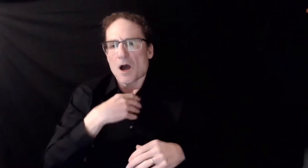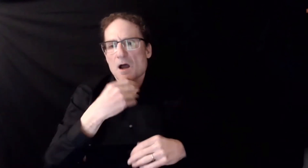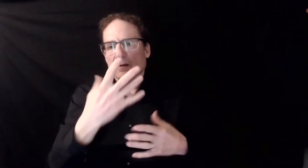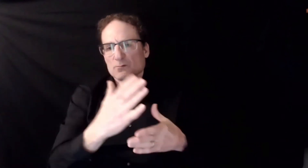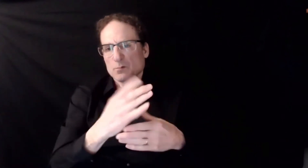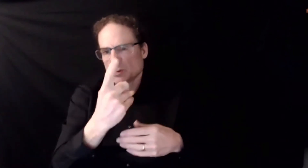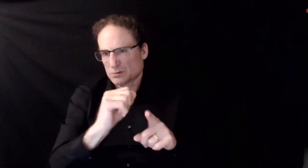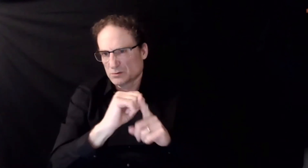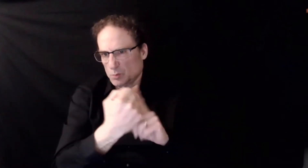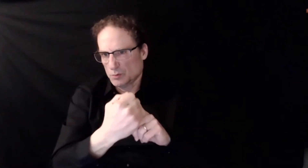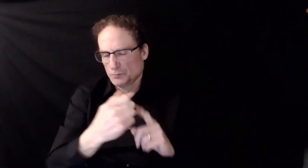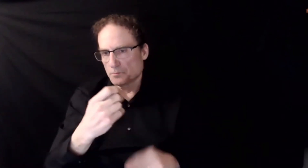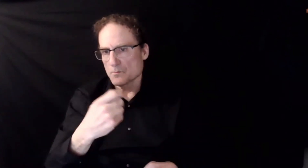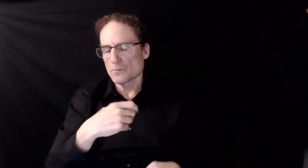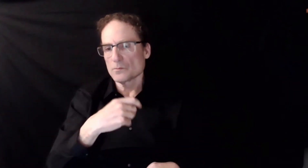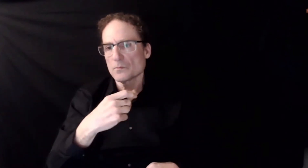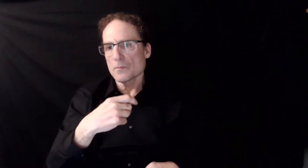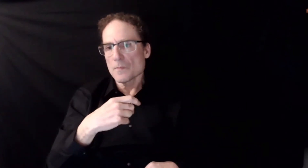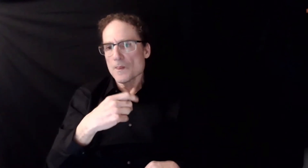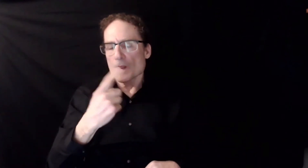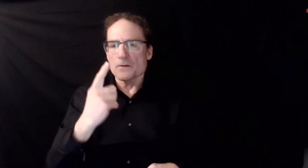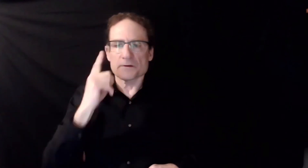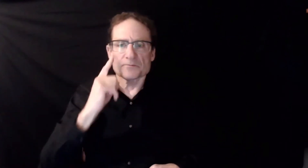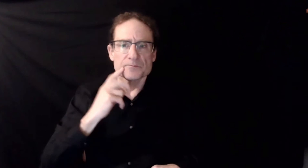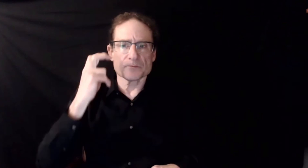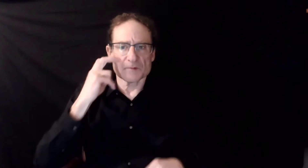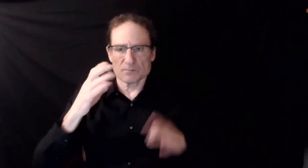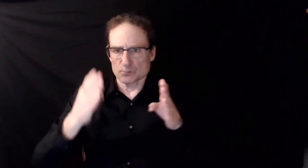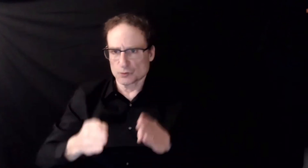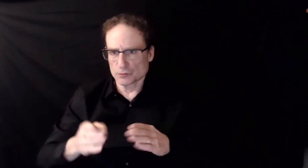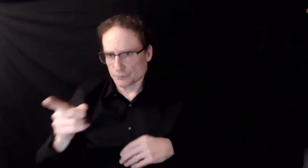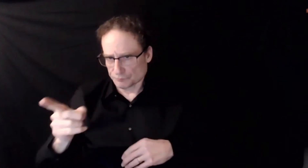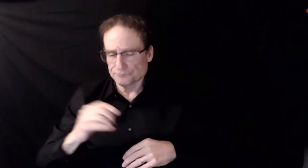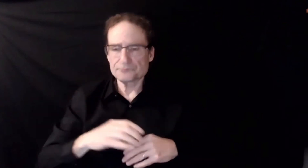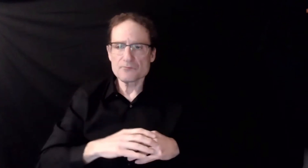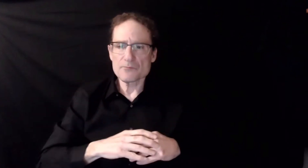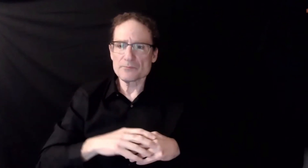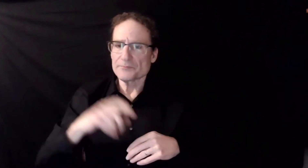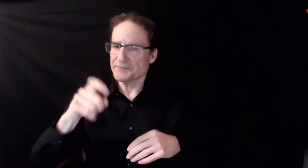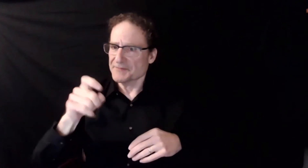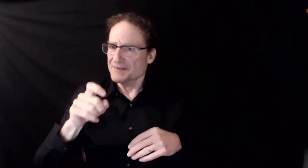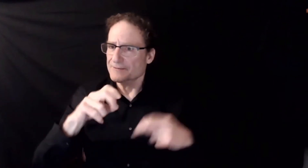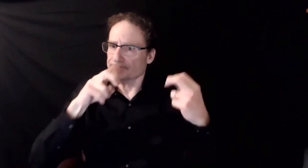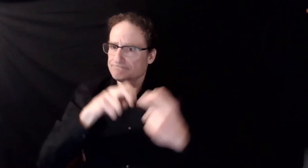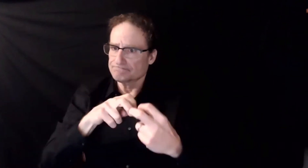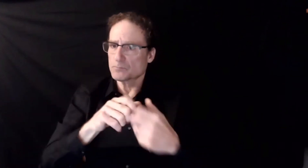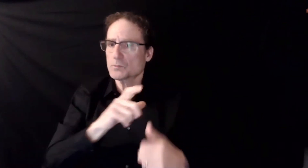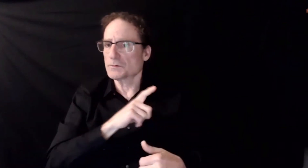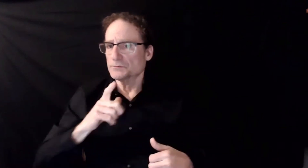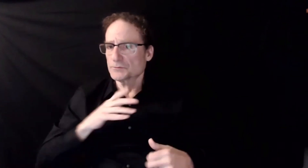and that those needs are often misunderstood. I'll give you an example of a situation. There was a deafblind individual